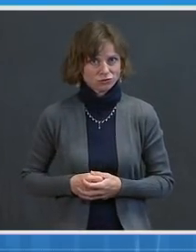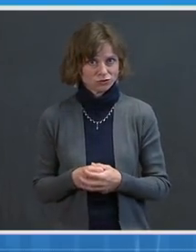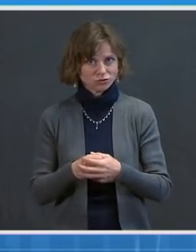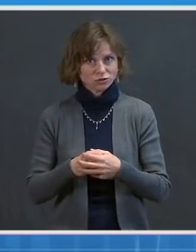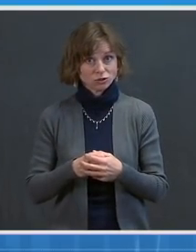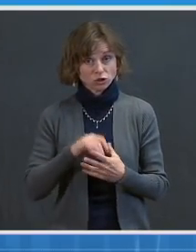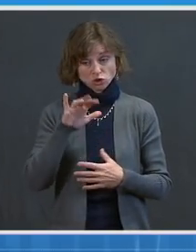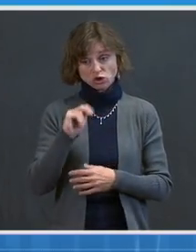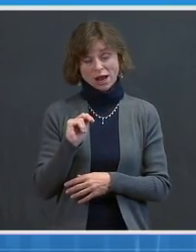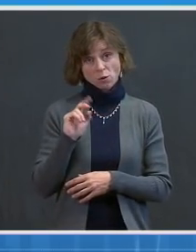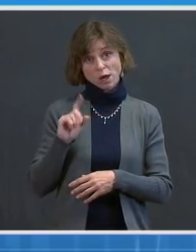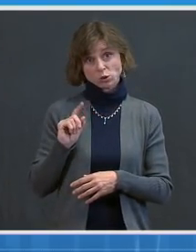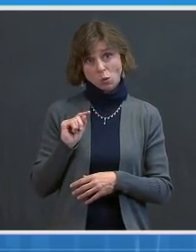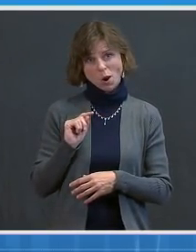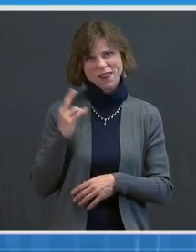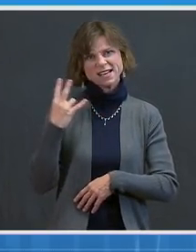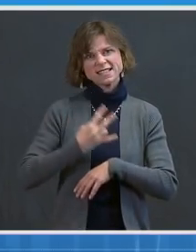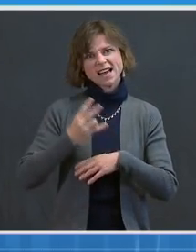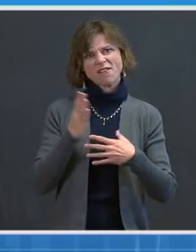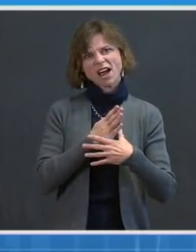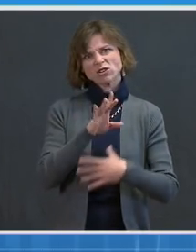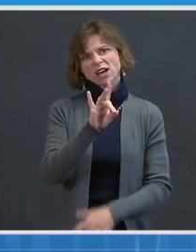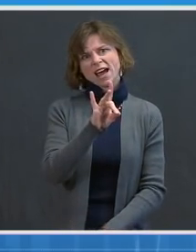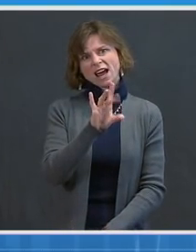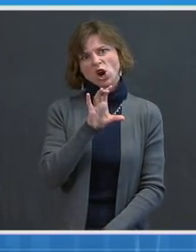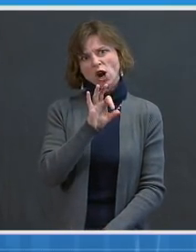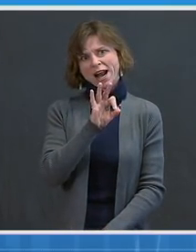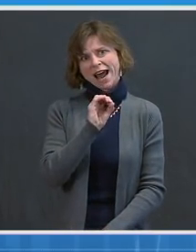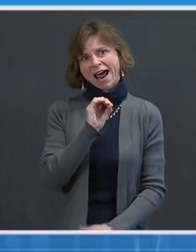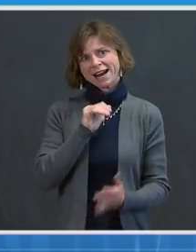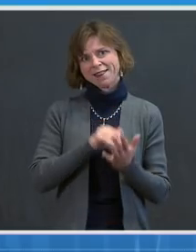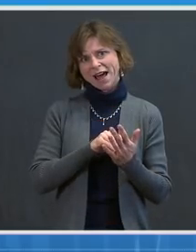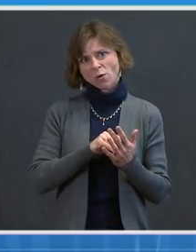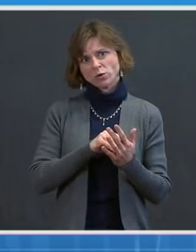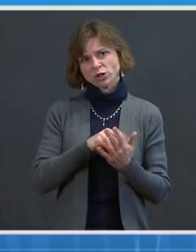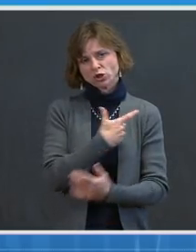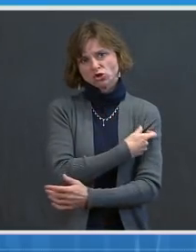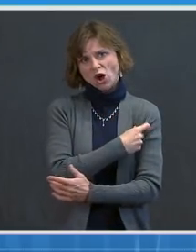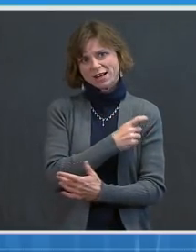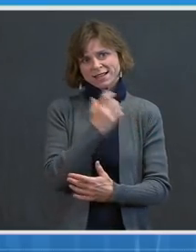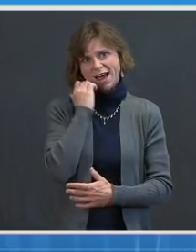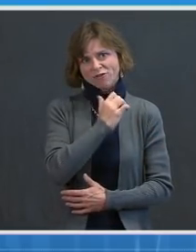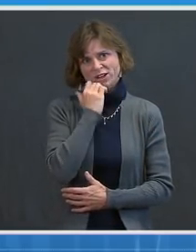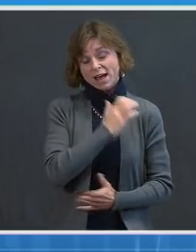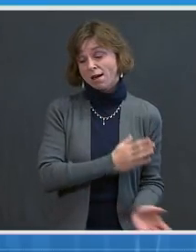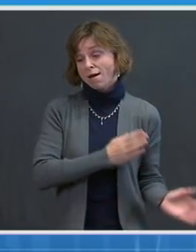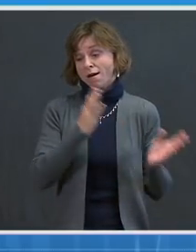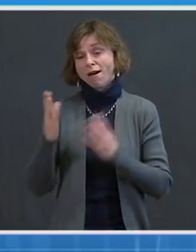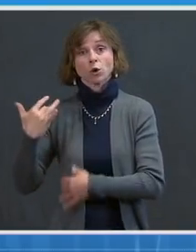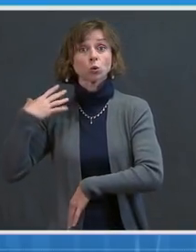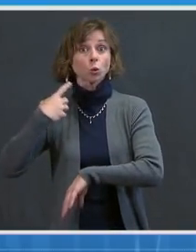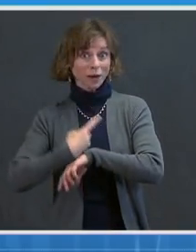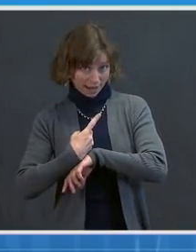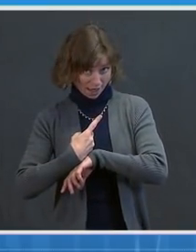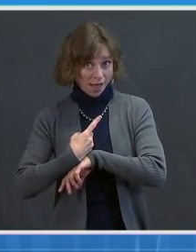there was a seven-day average of 890,000 shots per day. And today, we're averaging above 2 million shots per day.